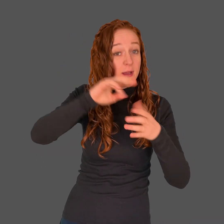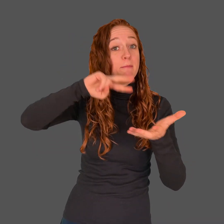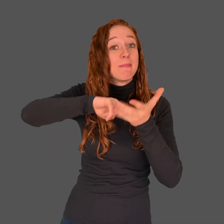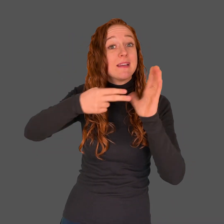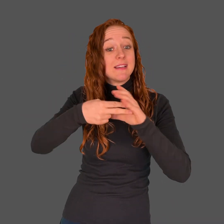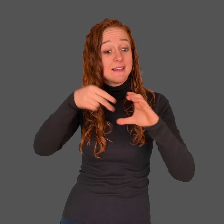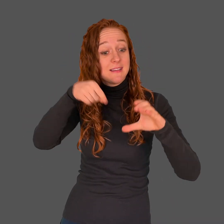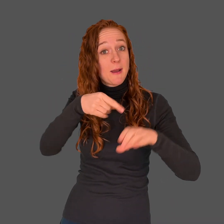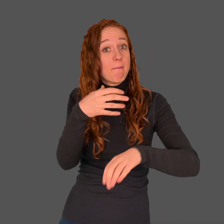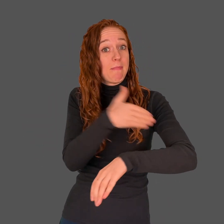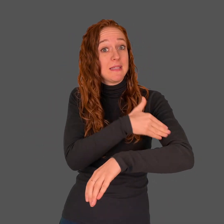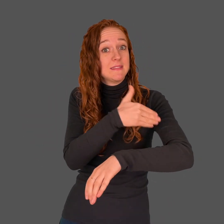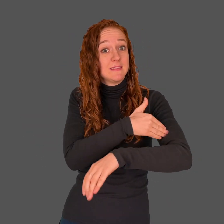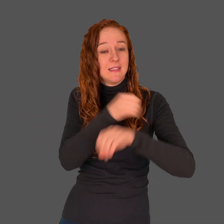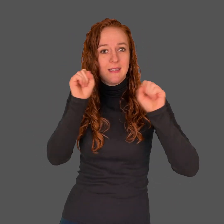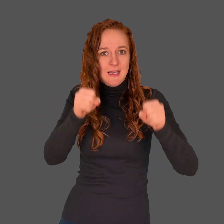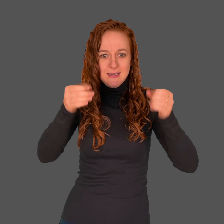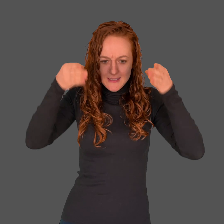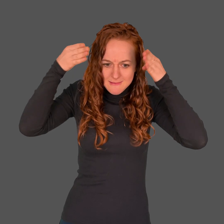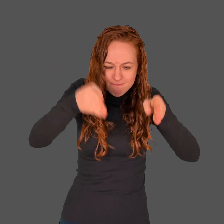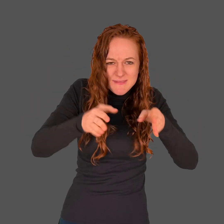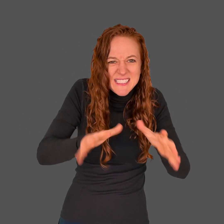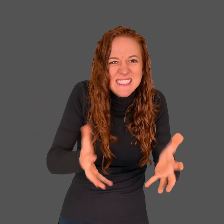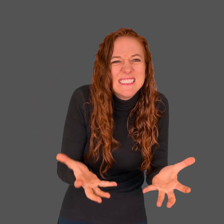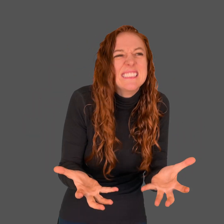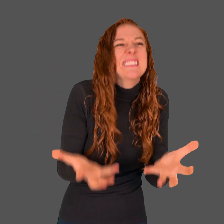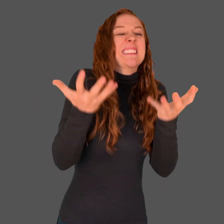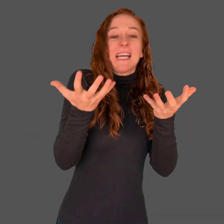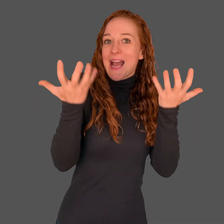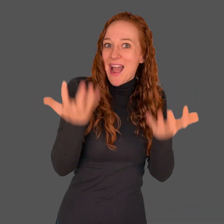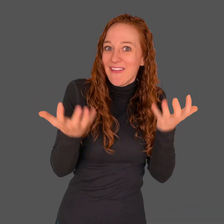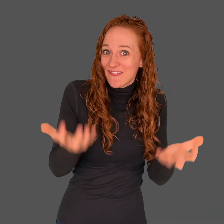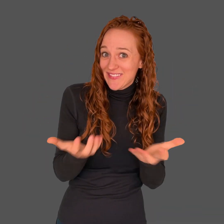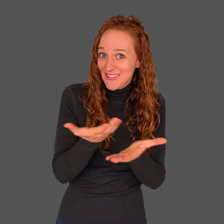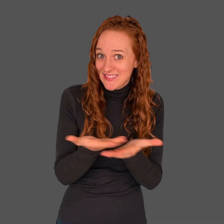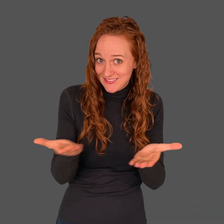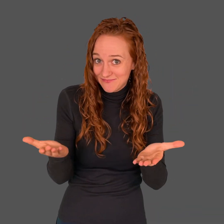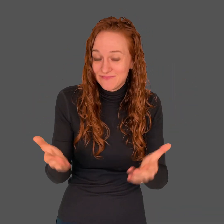Which means much more of their muscle power can be harnessed to lift and carry objects.